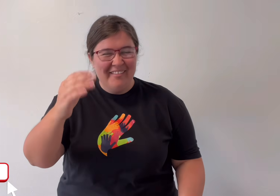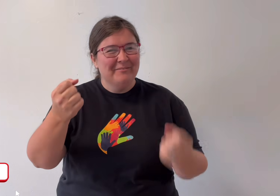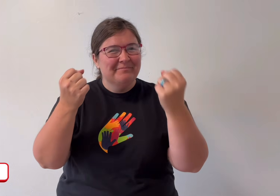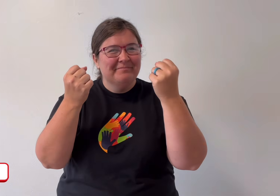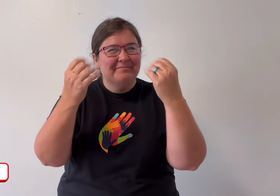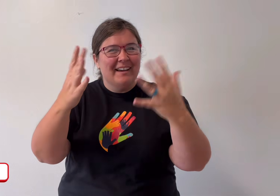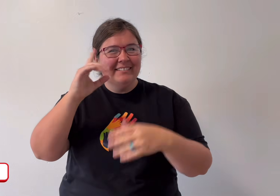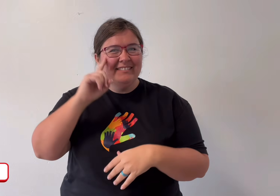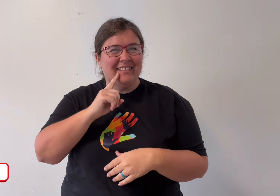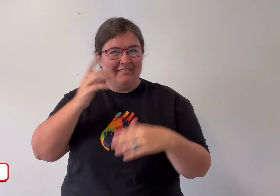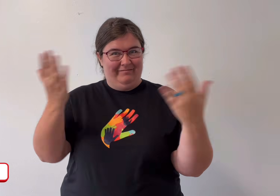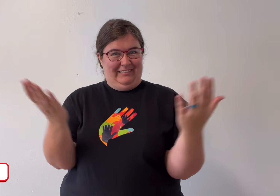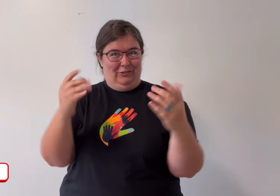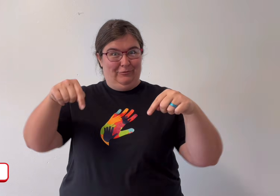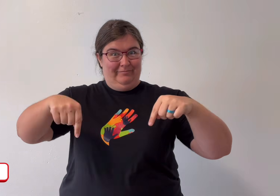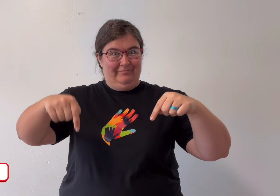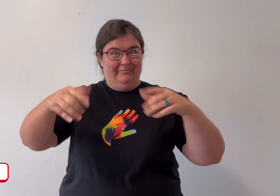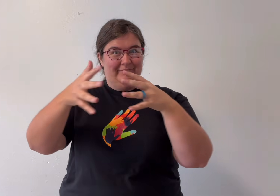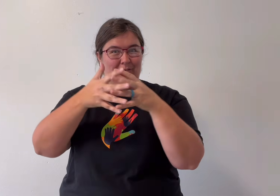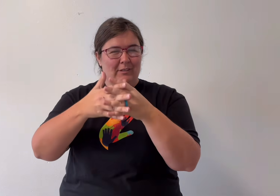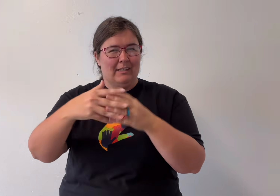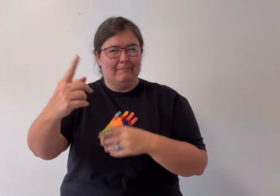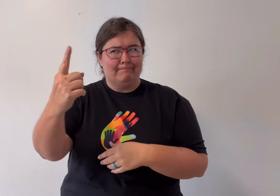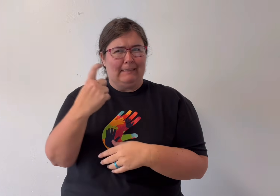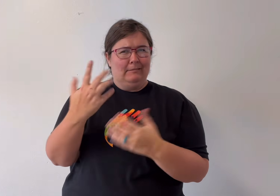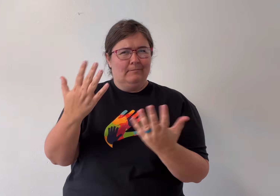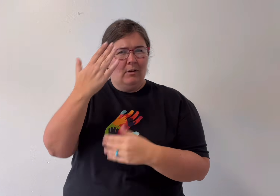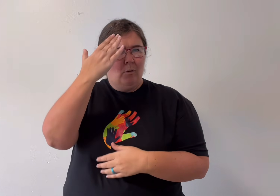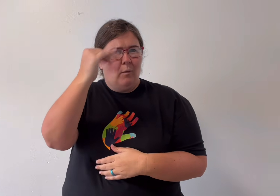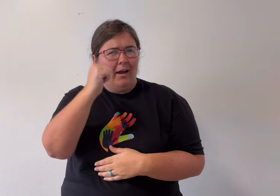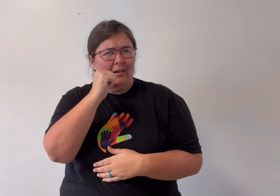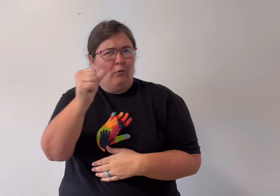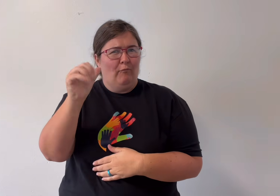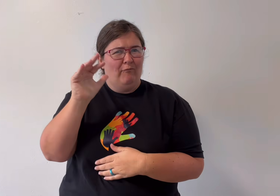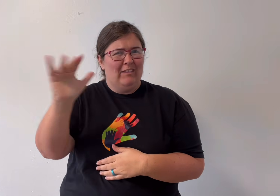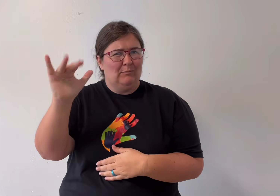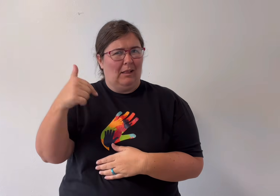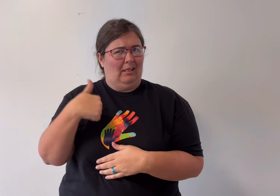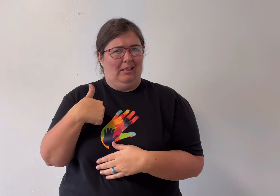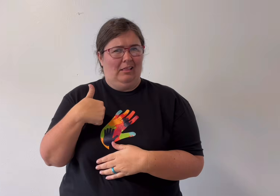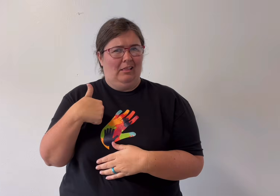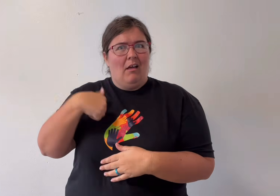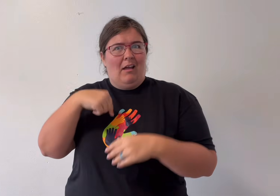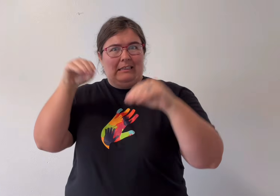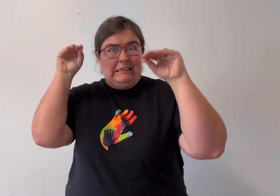Hello everyone! Many Deaf here in the United States have asked me "why don't you fingerspell?"